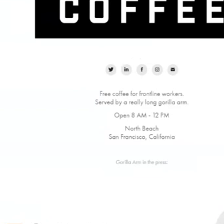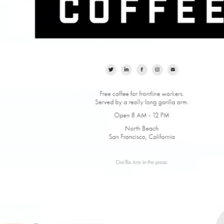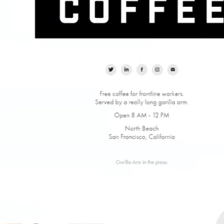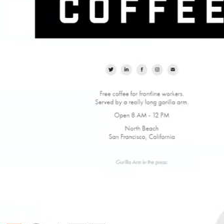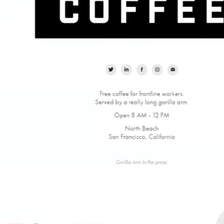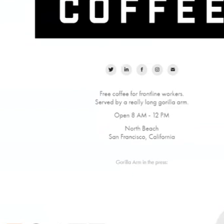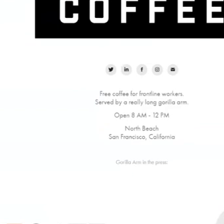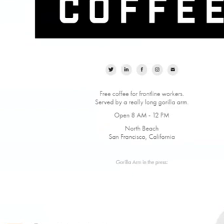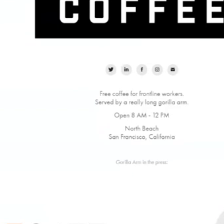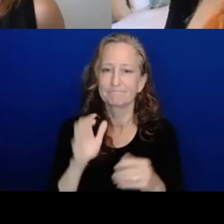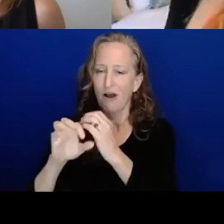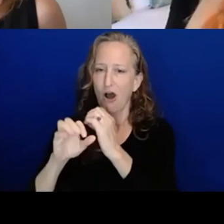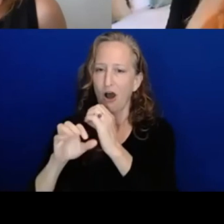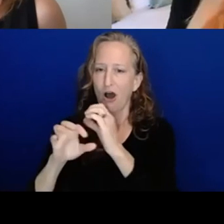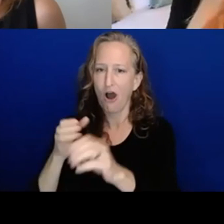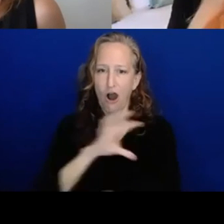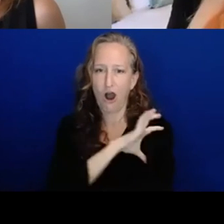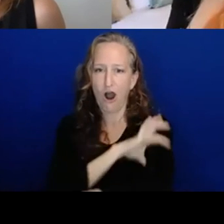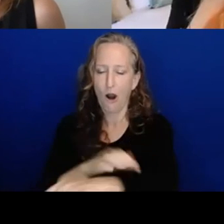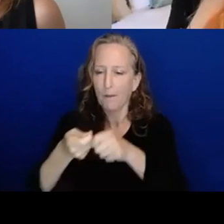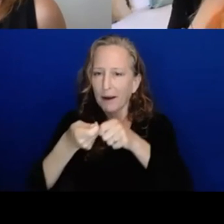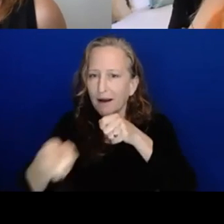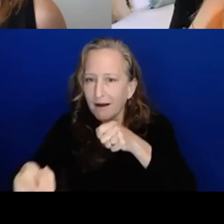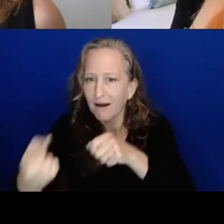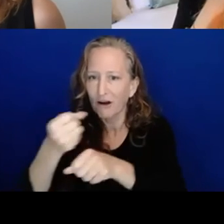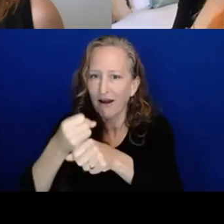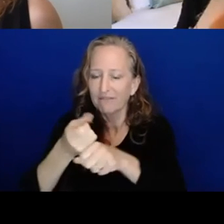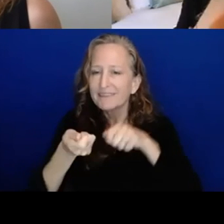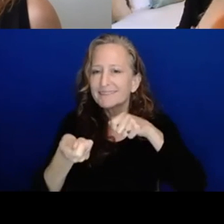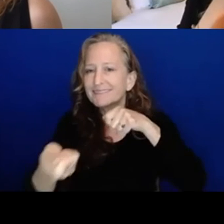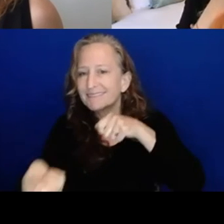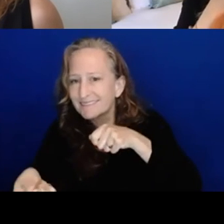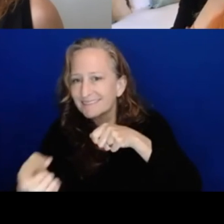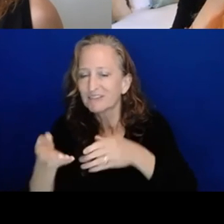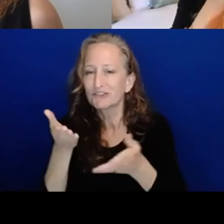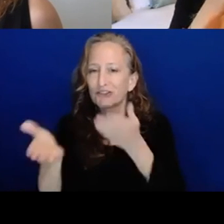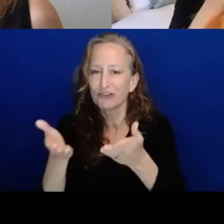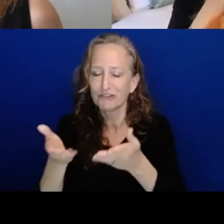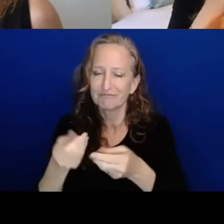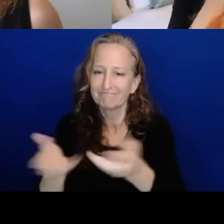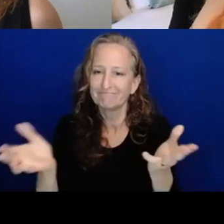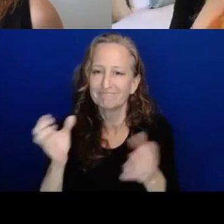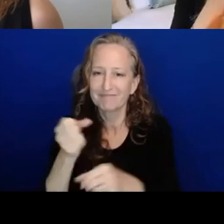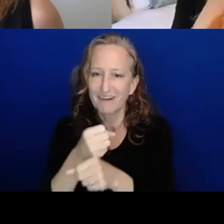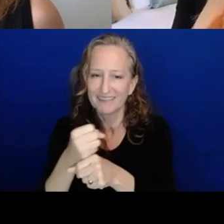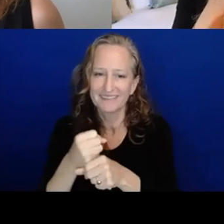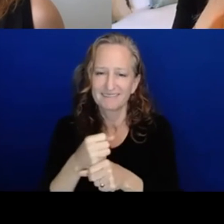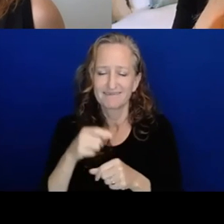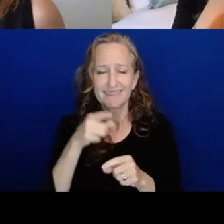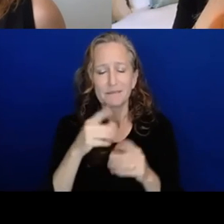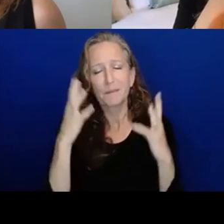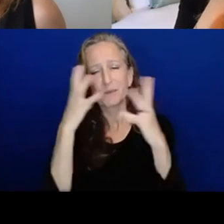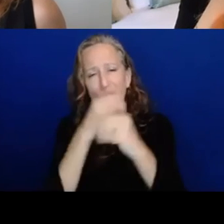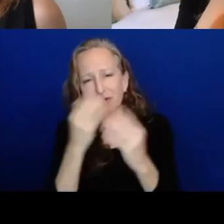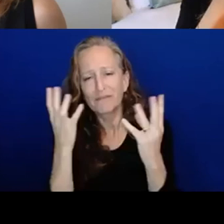point this out. What I love about this simple act of kindness is the fact that there's no,